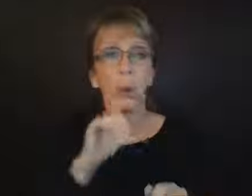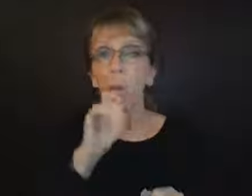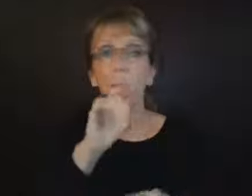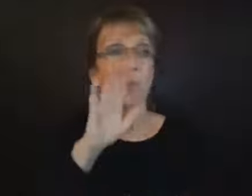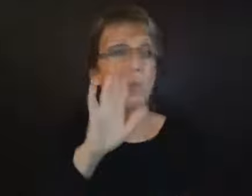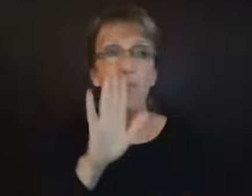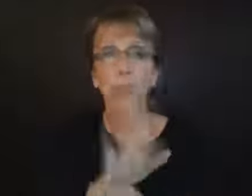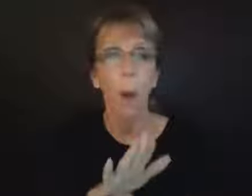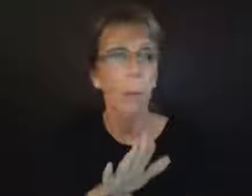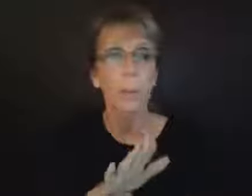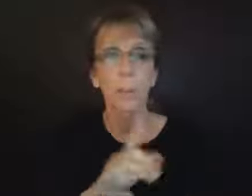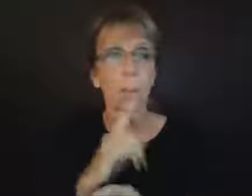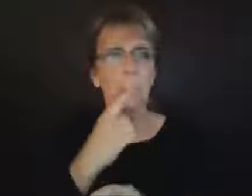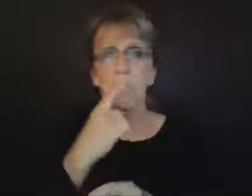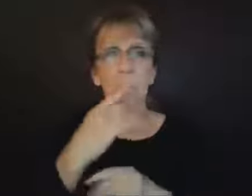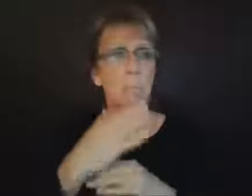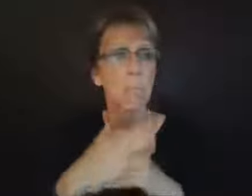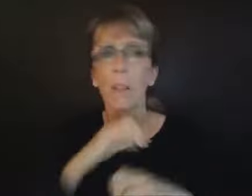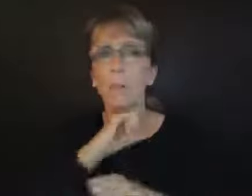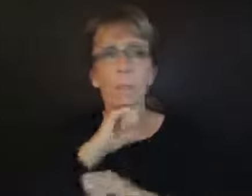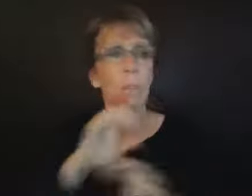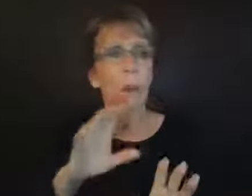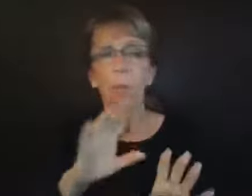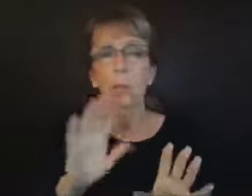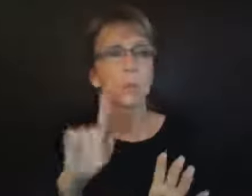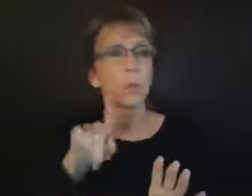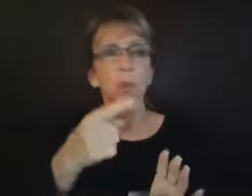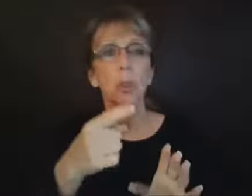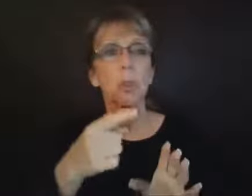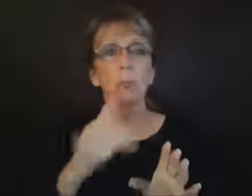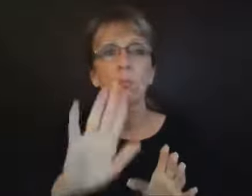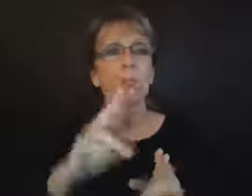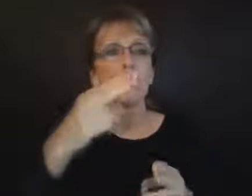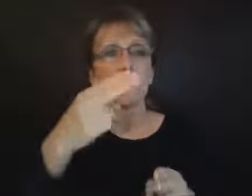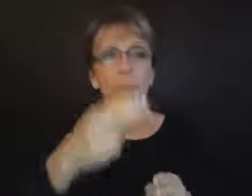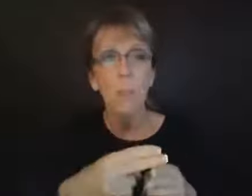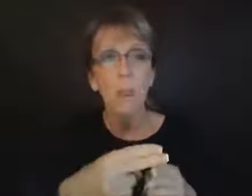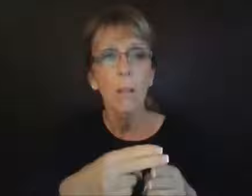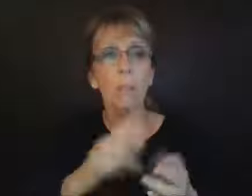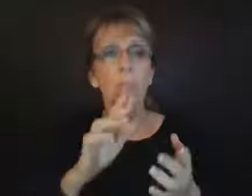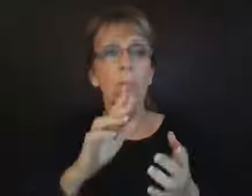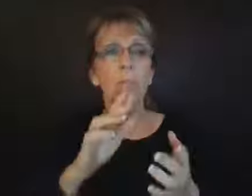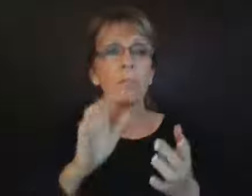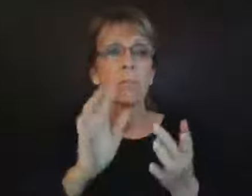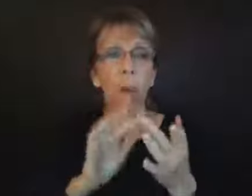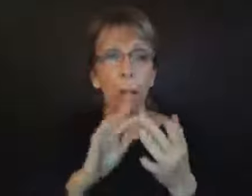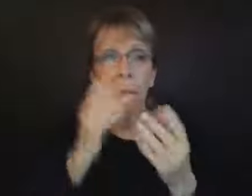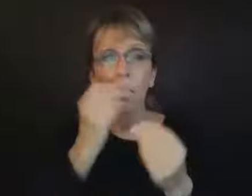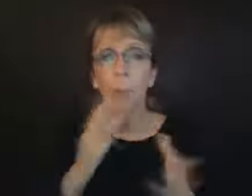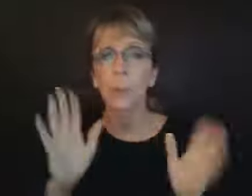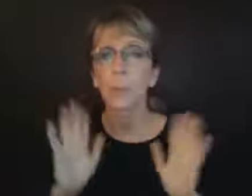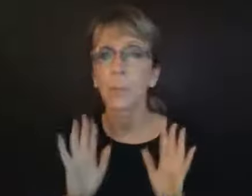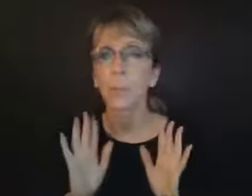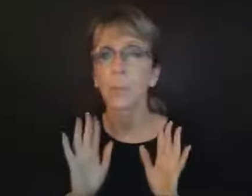You don't have to promise to give blood. Just your name and contact information.